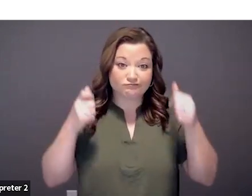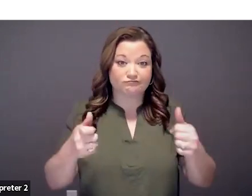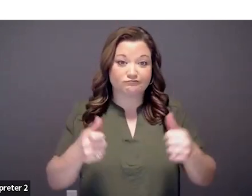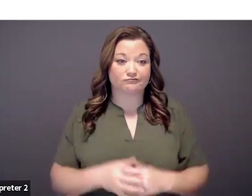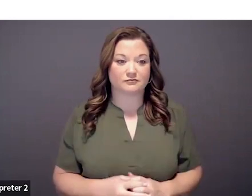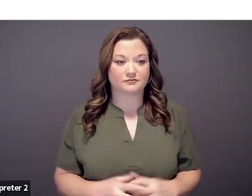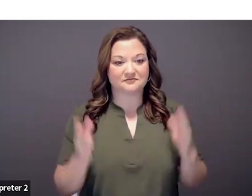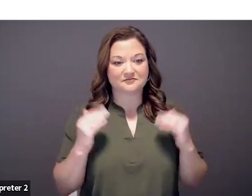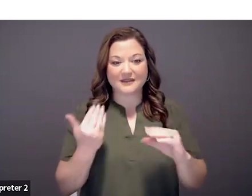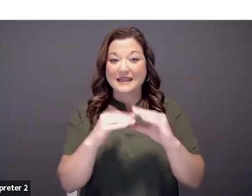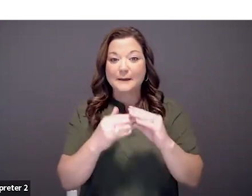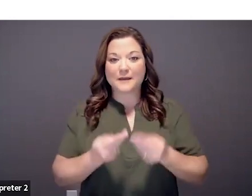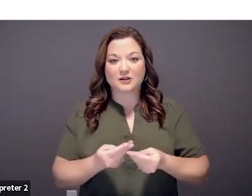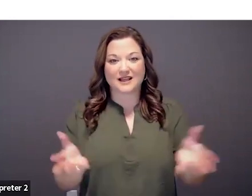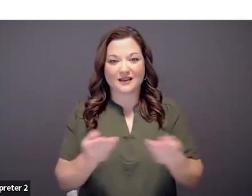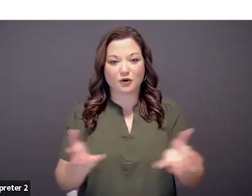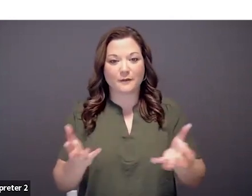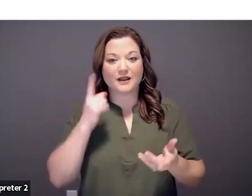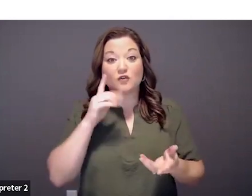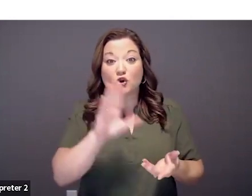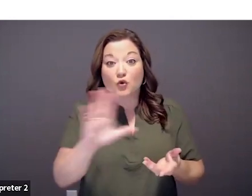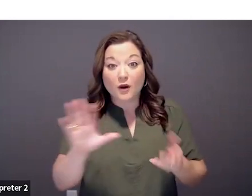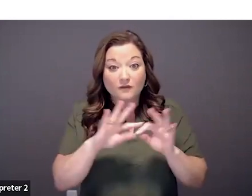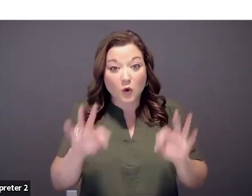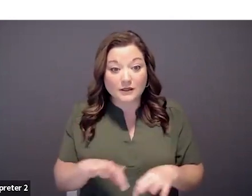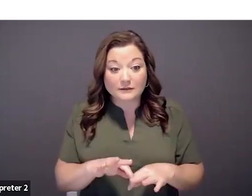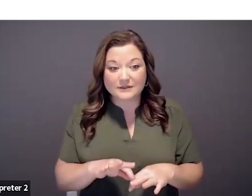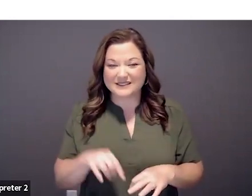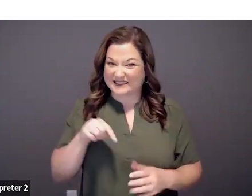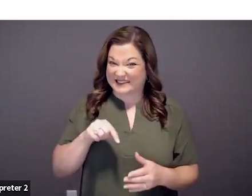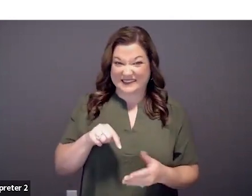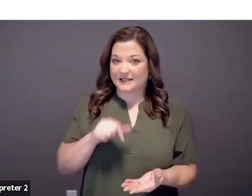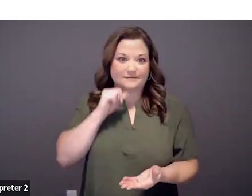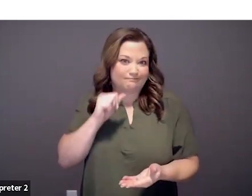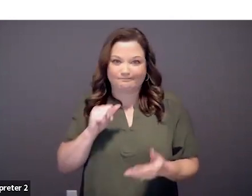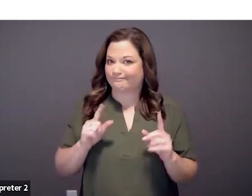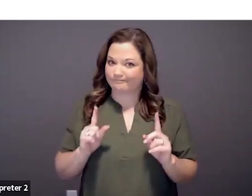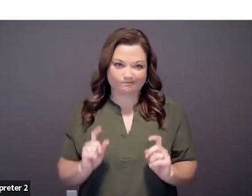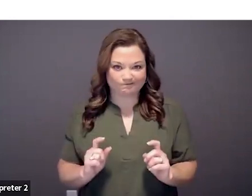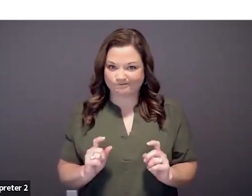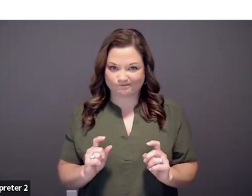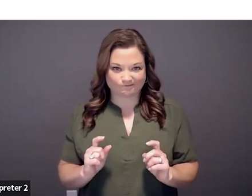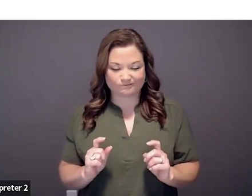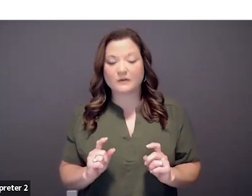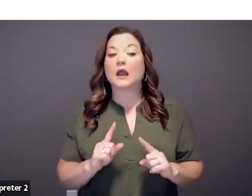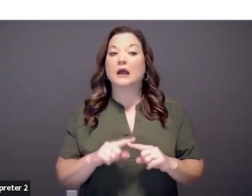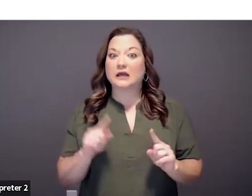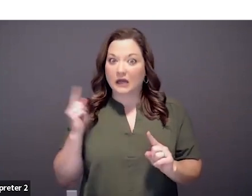Email deliverability for your forms. This was not tested and it is always a big issue with forms